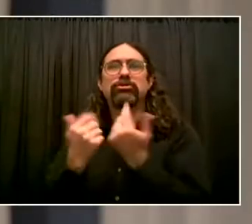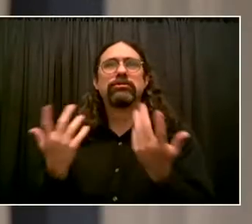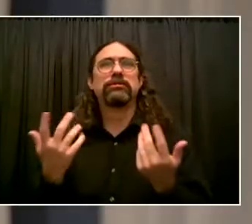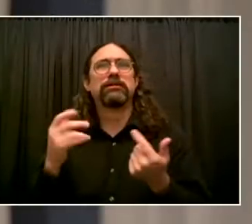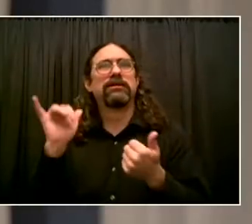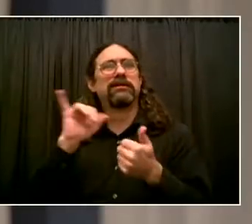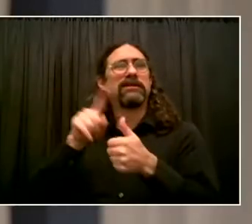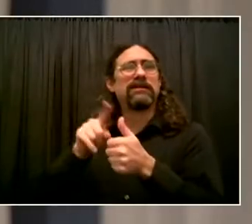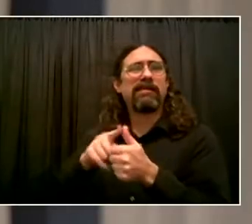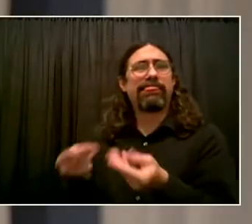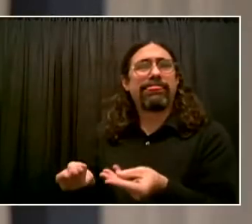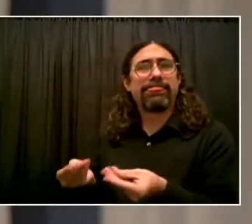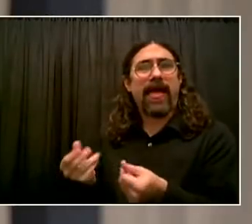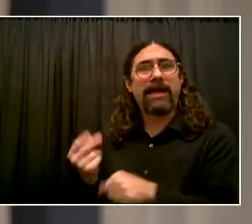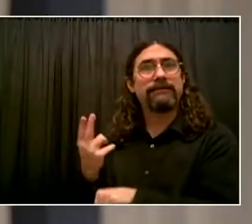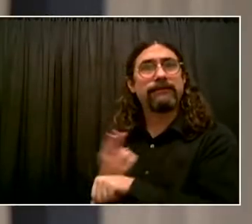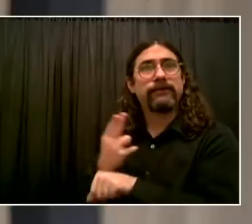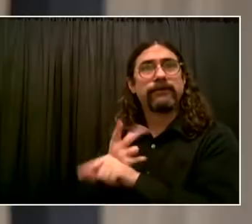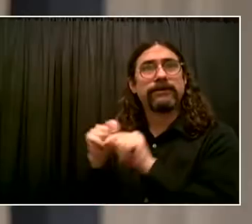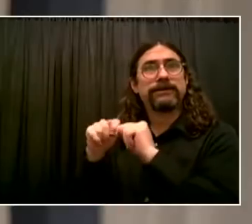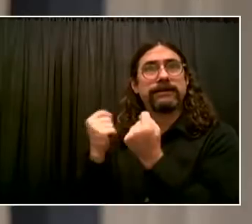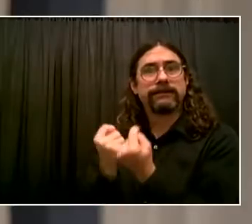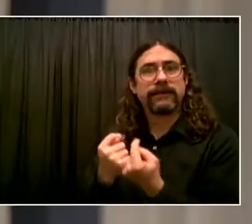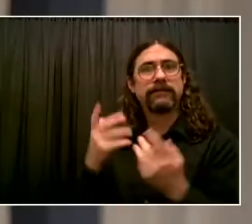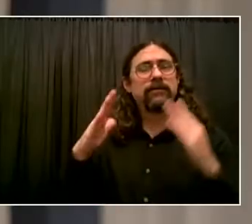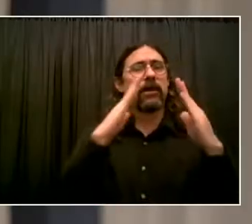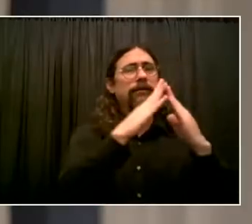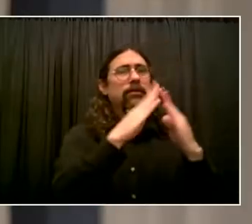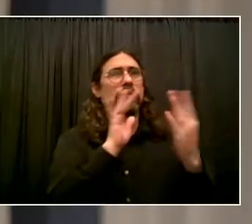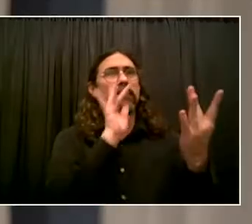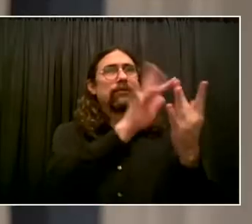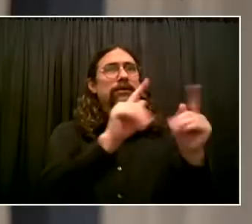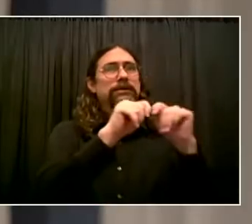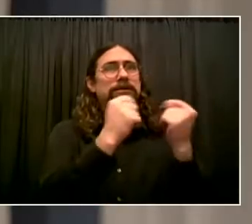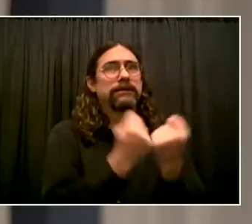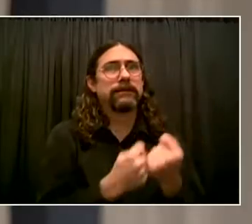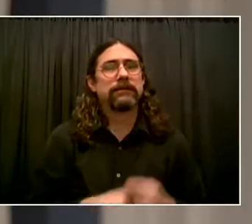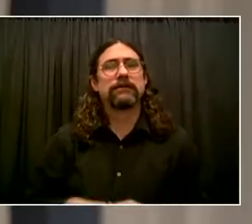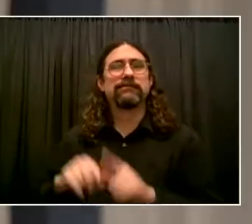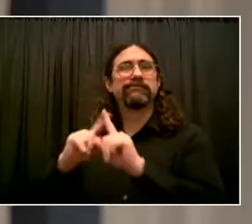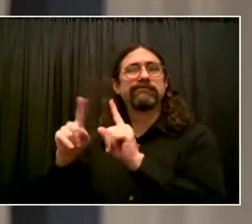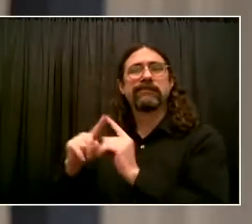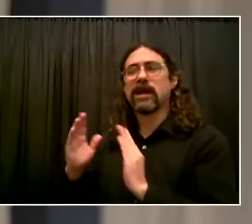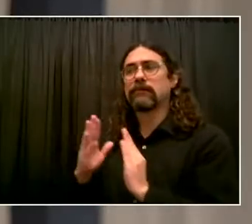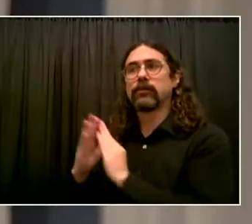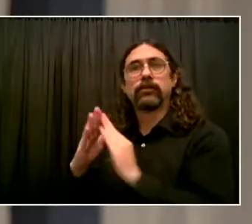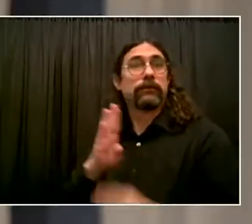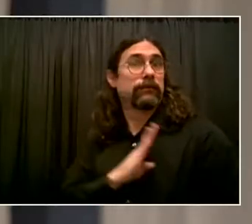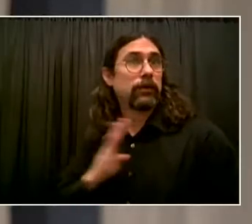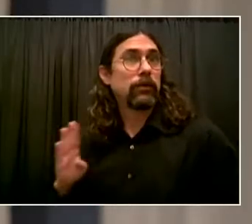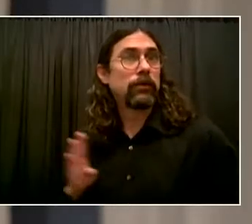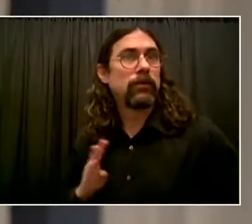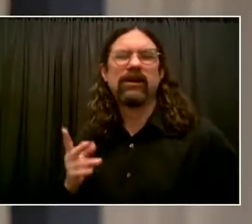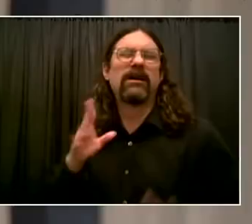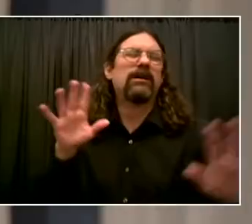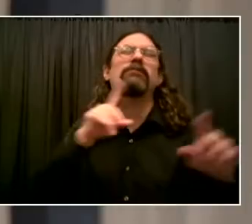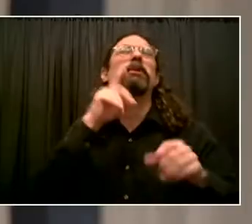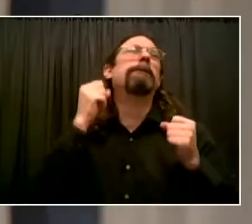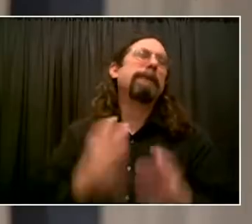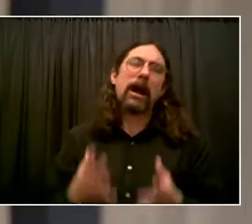USE TEAM AND A SOUP OF ITCY AGENCIES TO STHEUR CHOSEN GAUGEMENT WITH THE COMMUNITY MEMBERS, THE ORGANIZATIONS